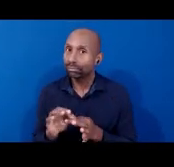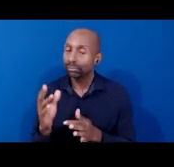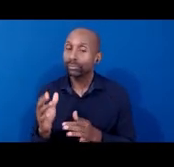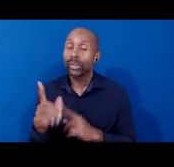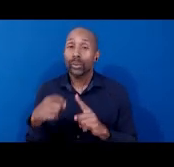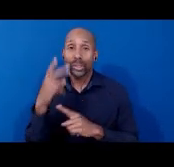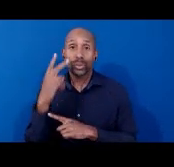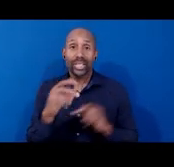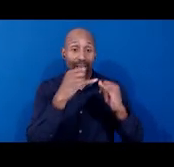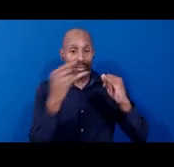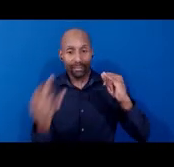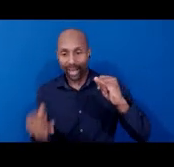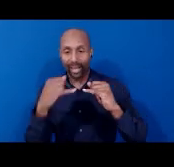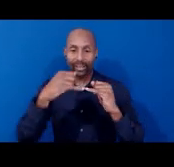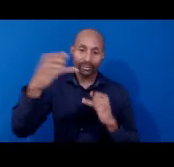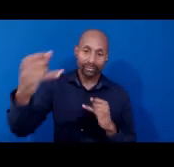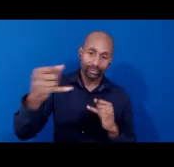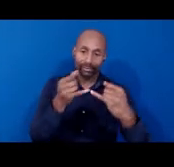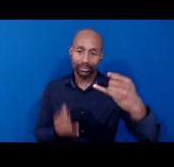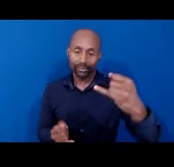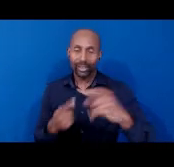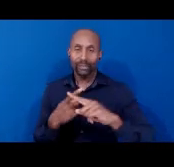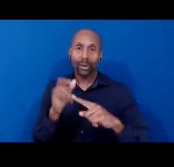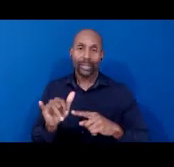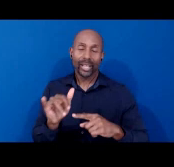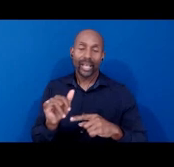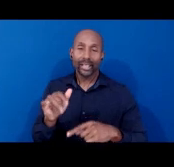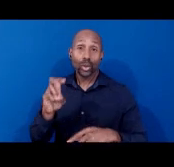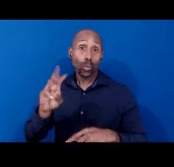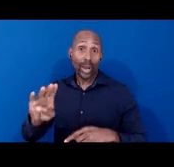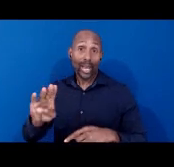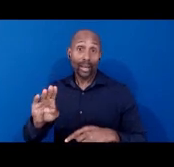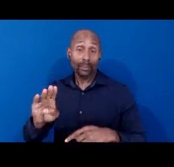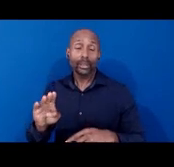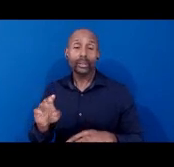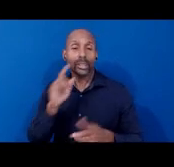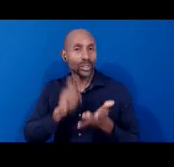of a diagram, you'll notice that two points are connected to another point.